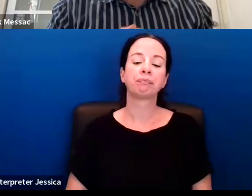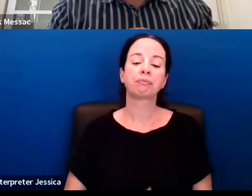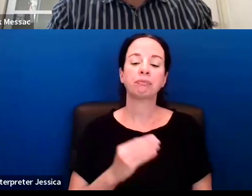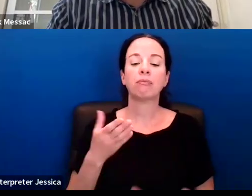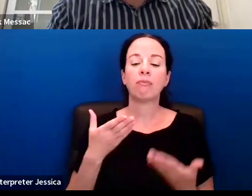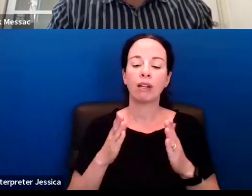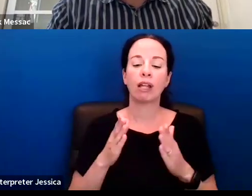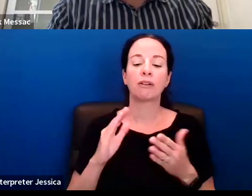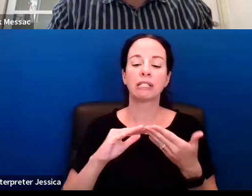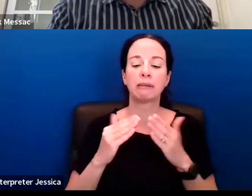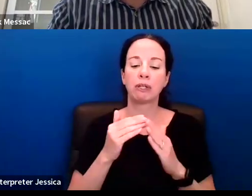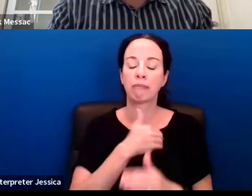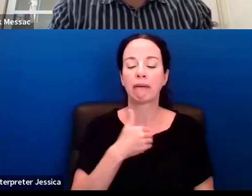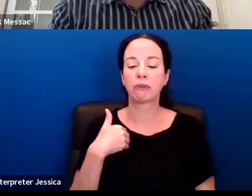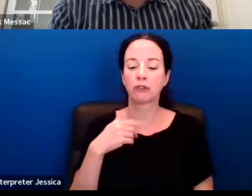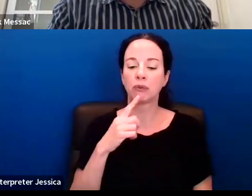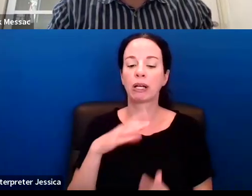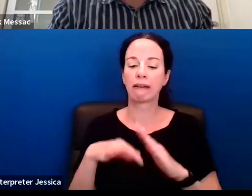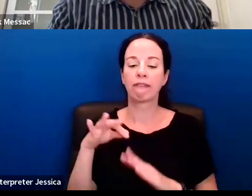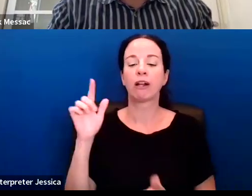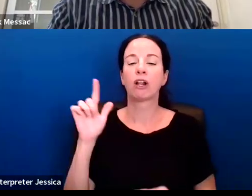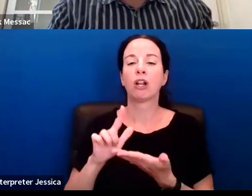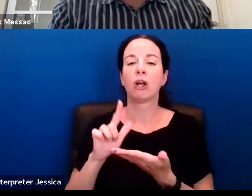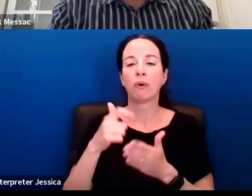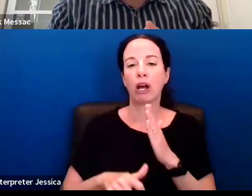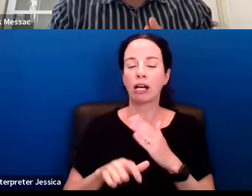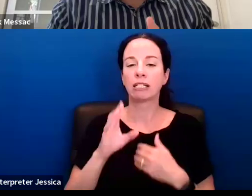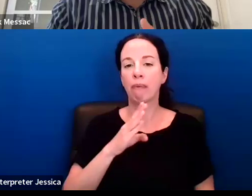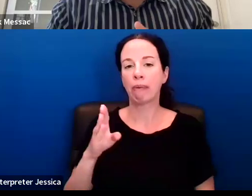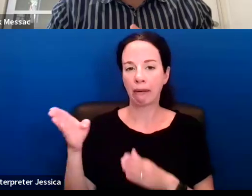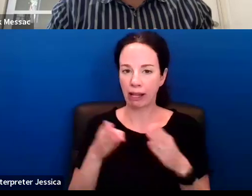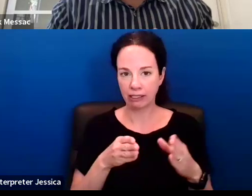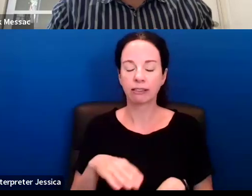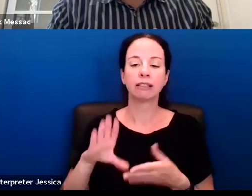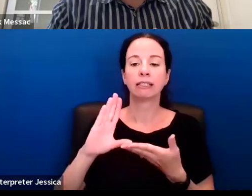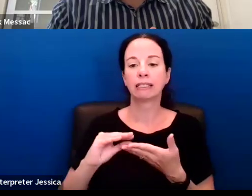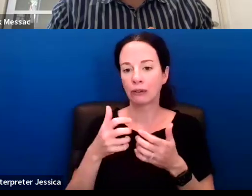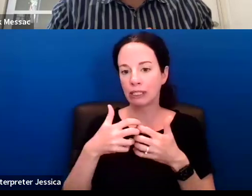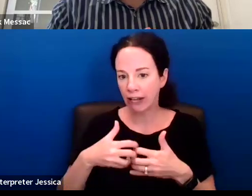community members to find low-cost broadband plans, discounted devices, and local digital